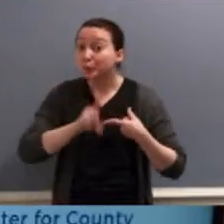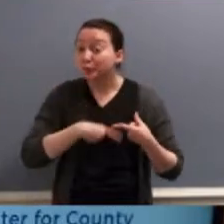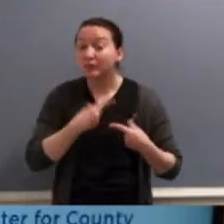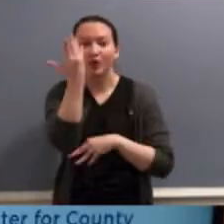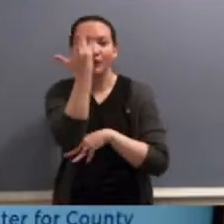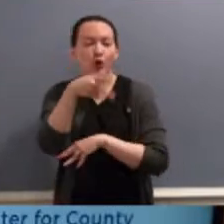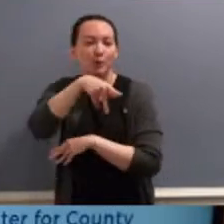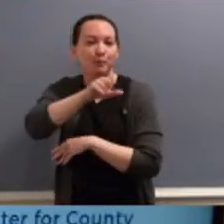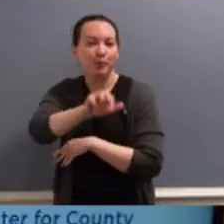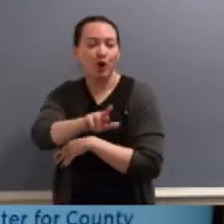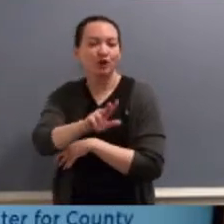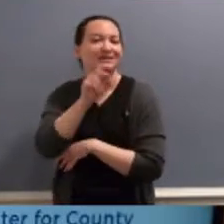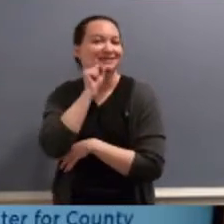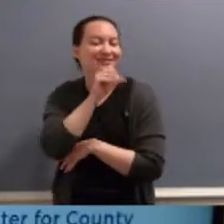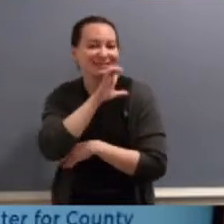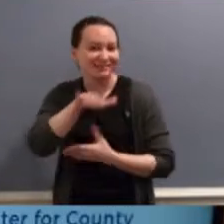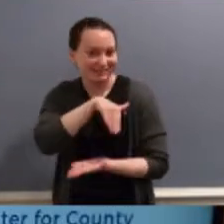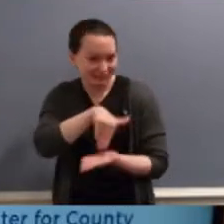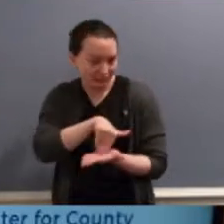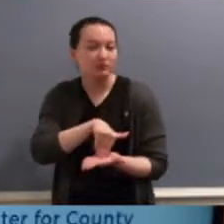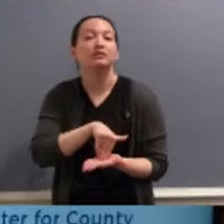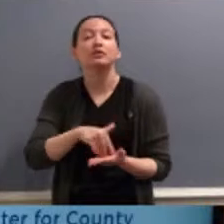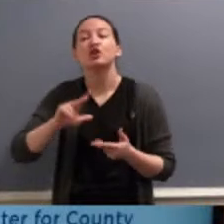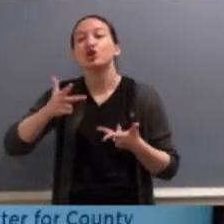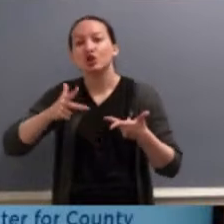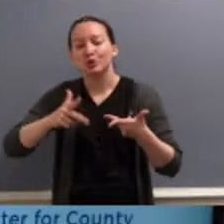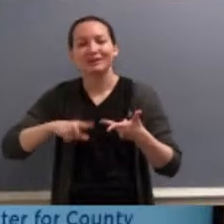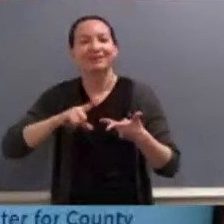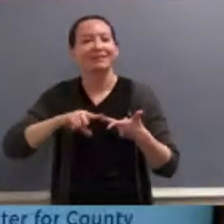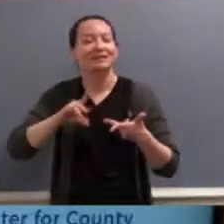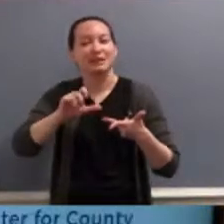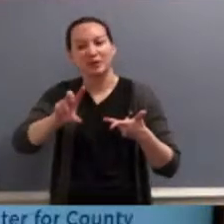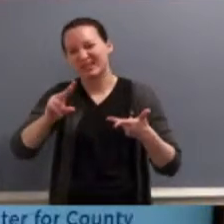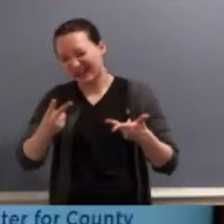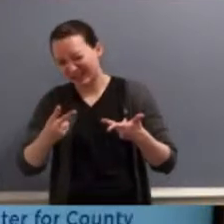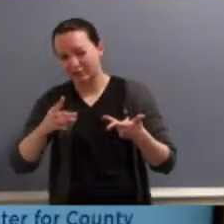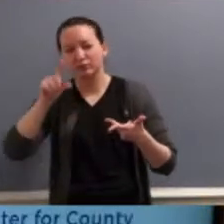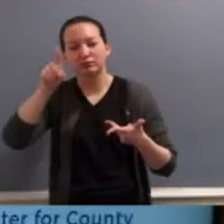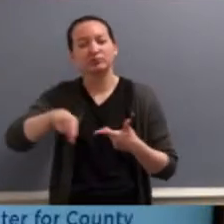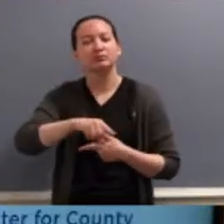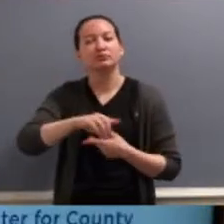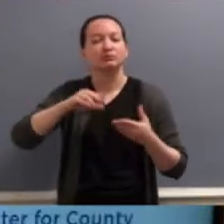senior center on November 17th and the third hearing on the second down at 138 court East